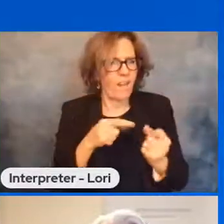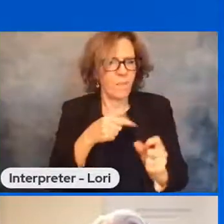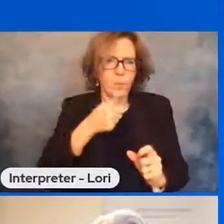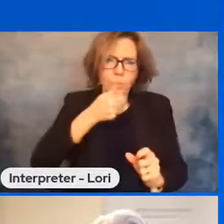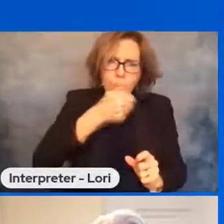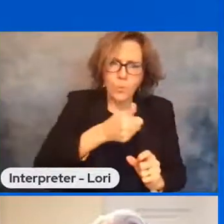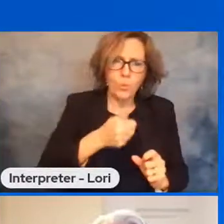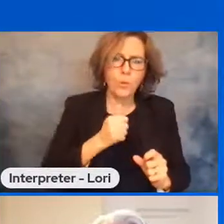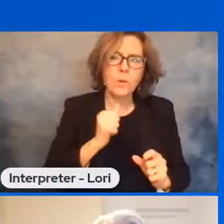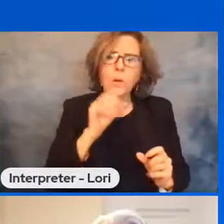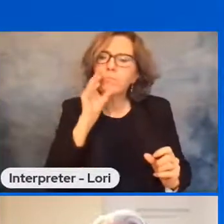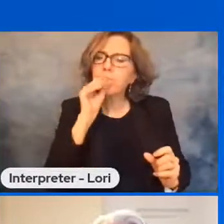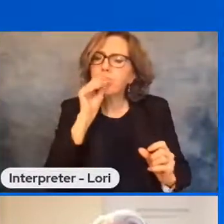Hello. How are you?